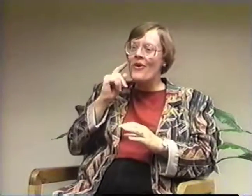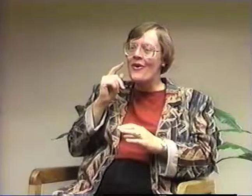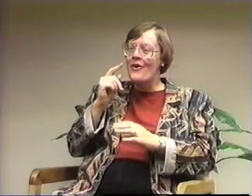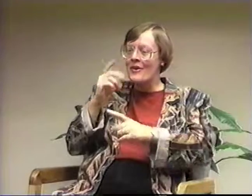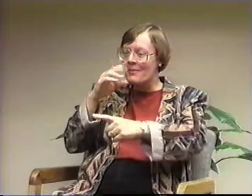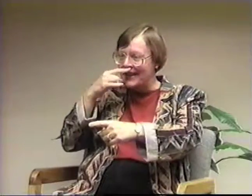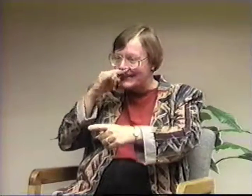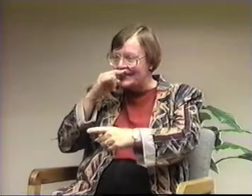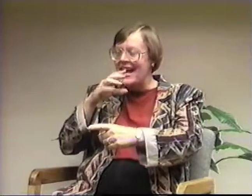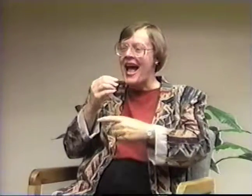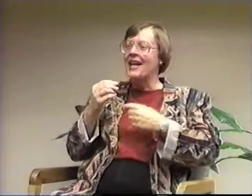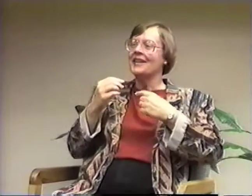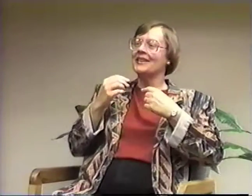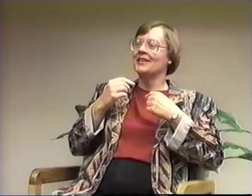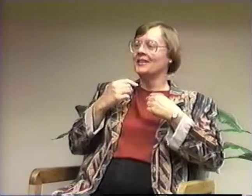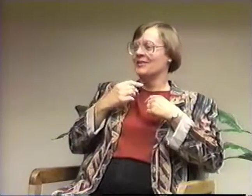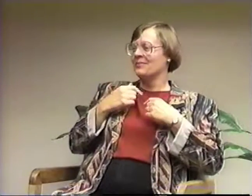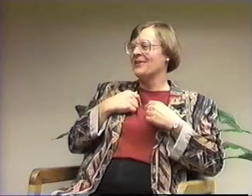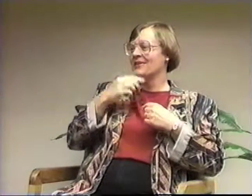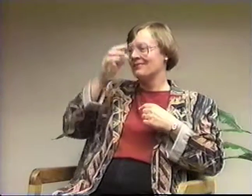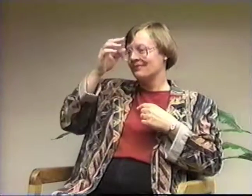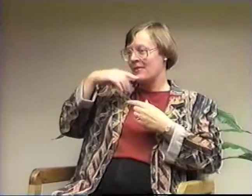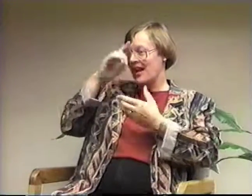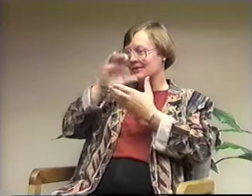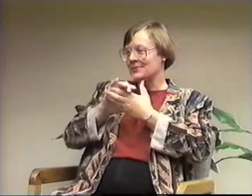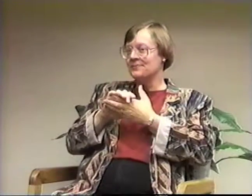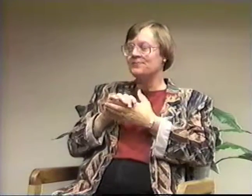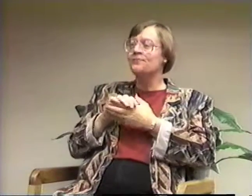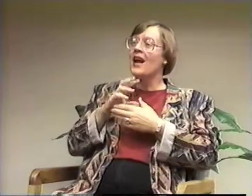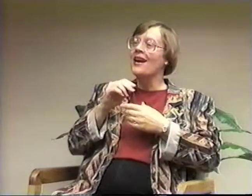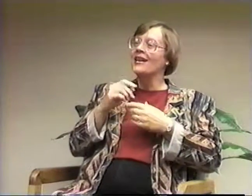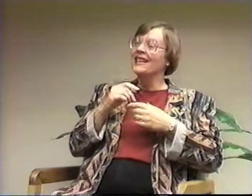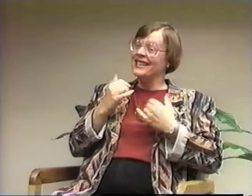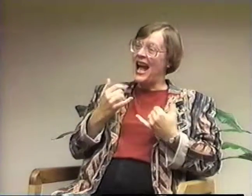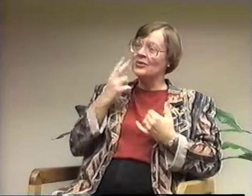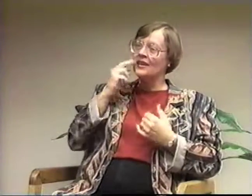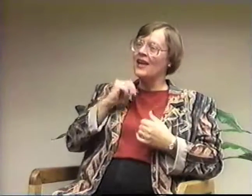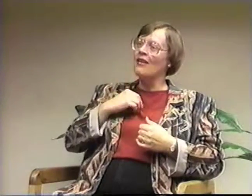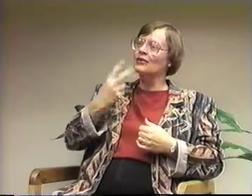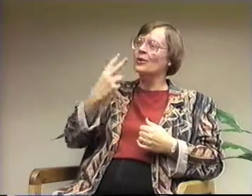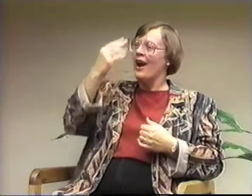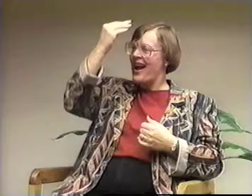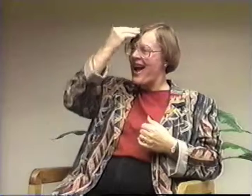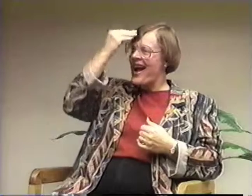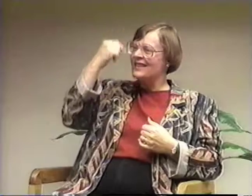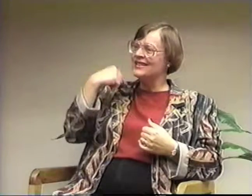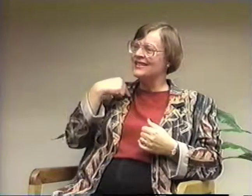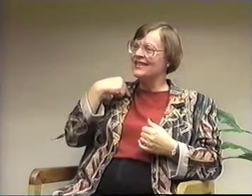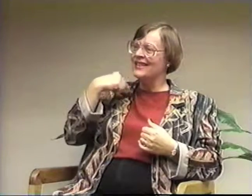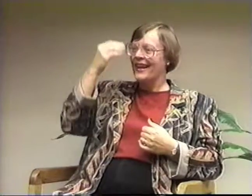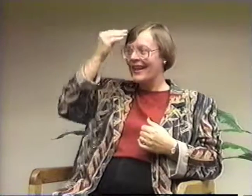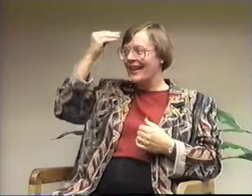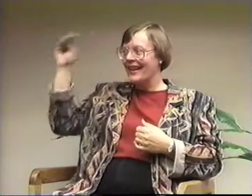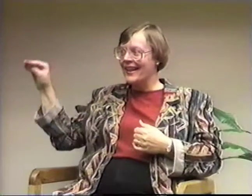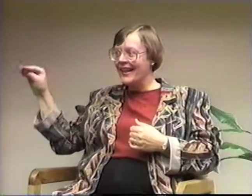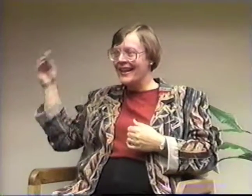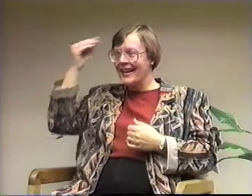It's really been a good experience for the kids and my husband and myself. Now we are wearing two hats.